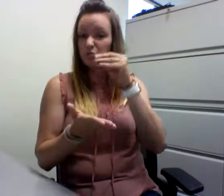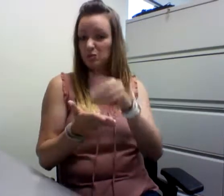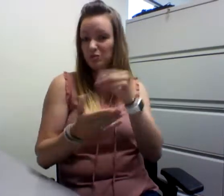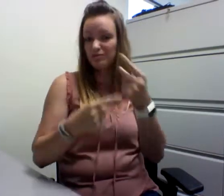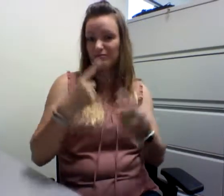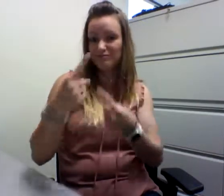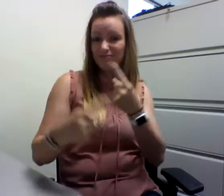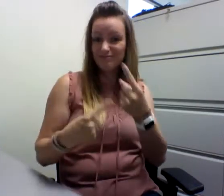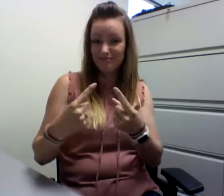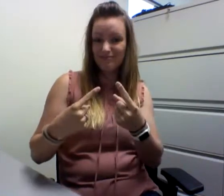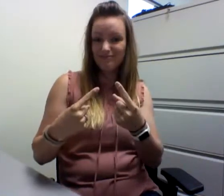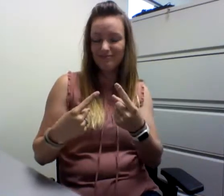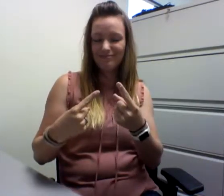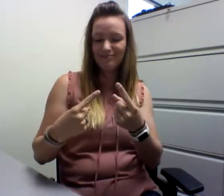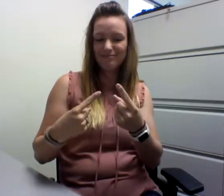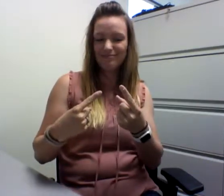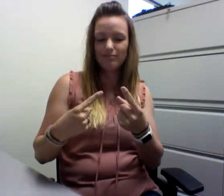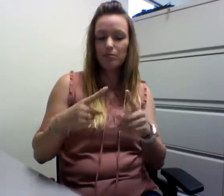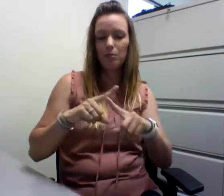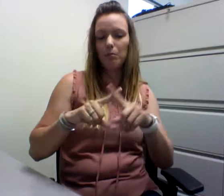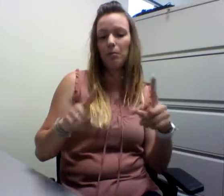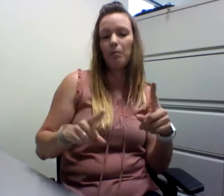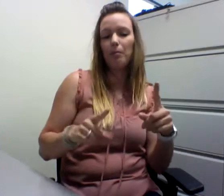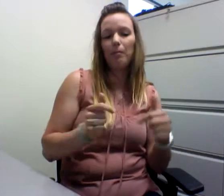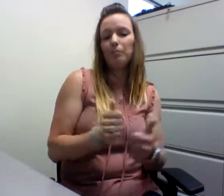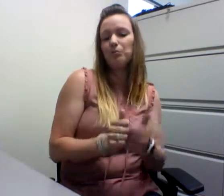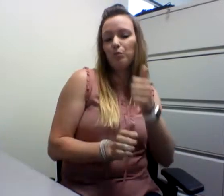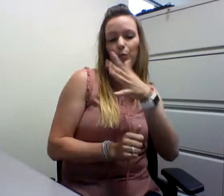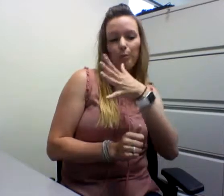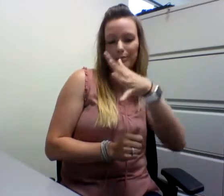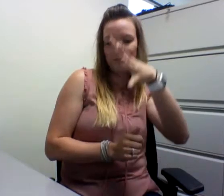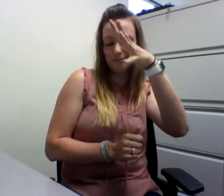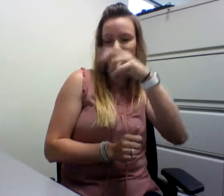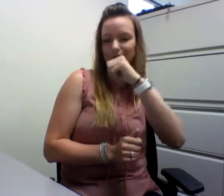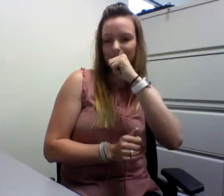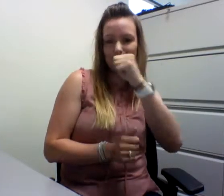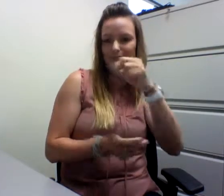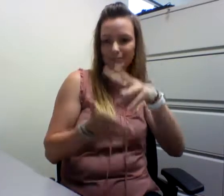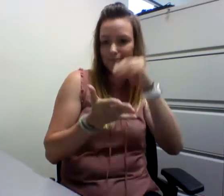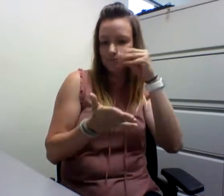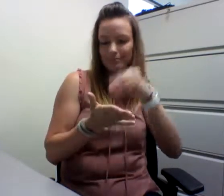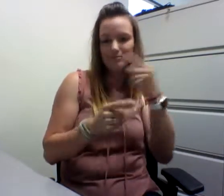some learn sign but many do not